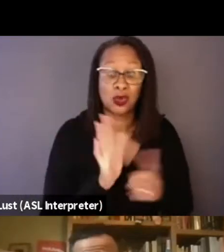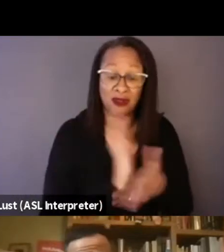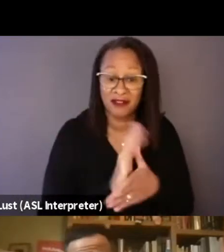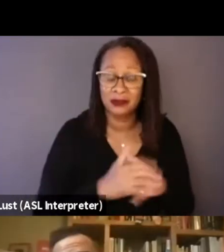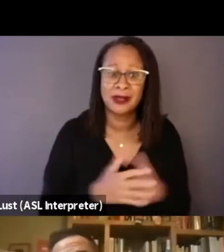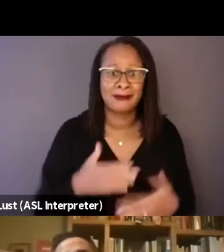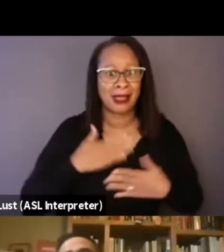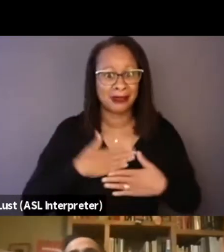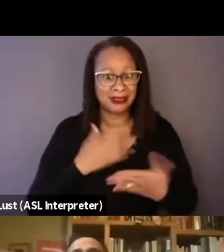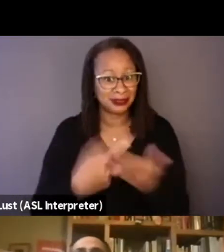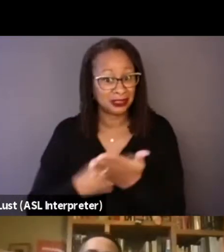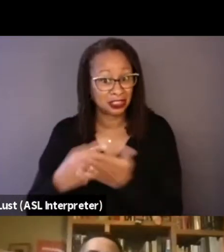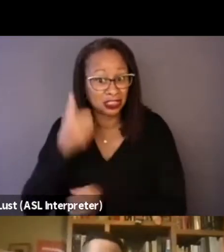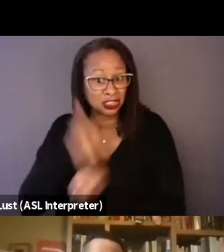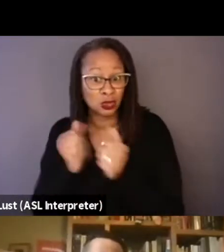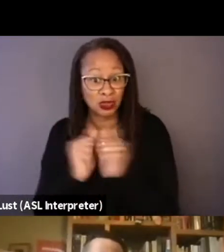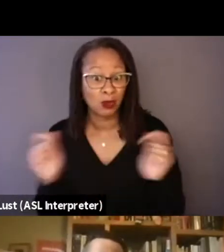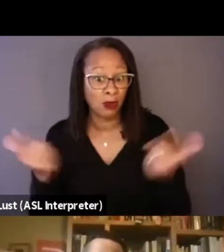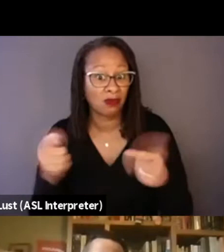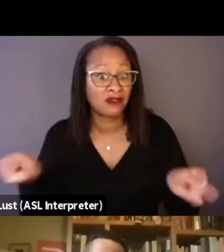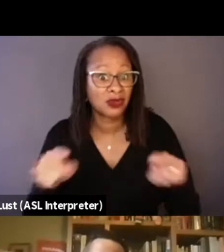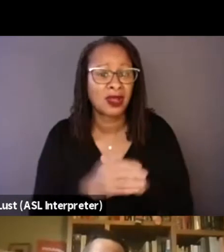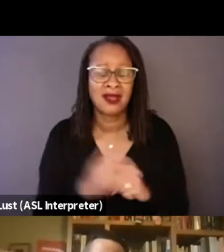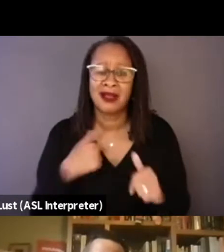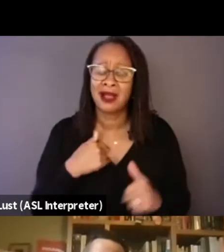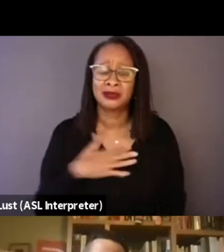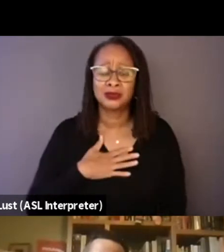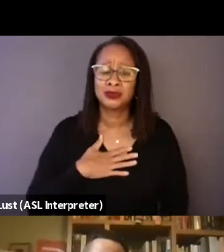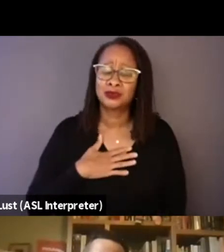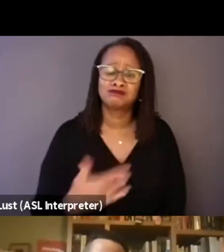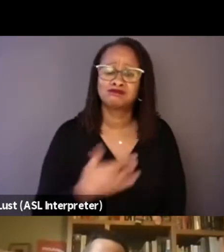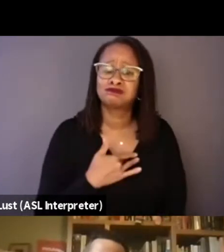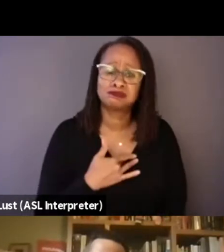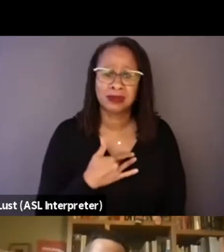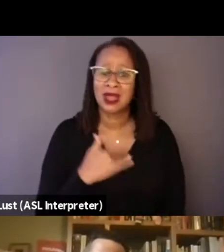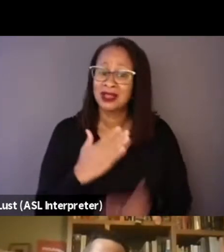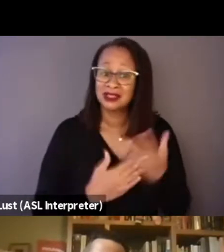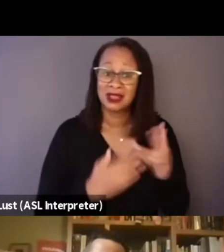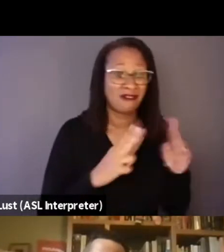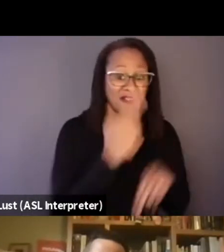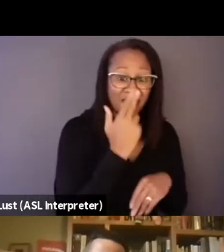because they deeply moved me, and some of them were very funny and they stuck with me.